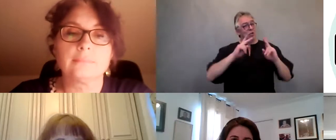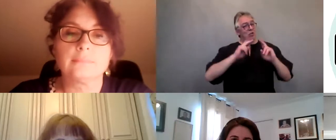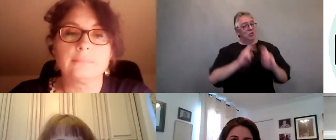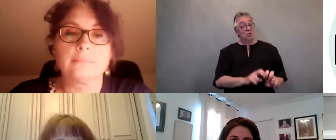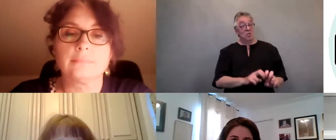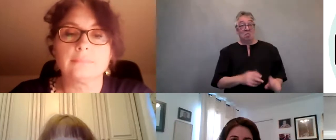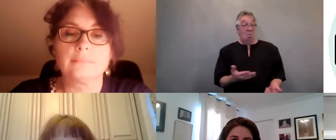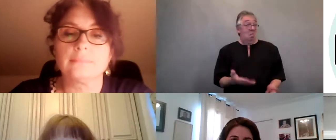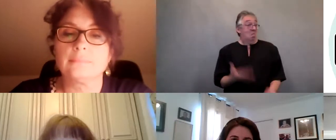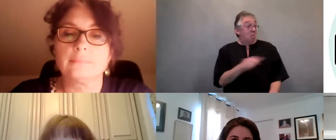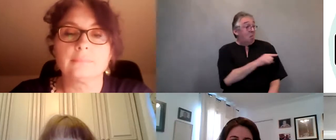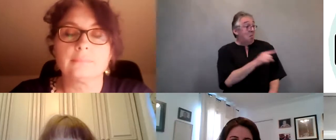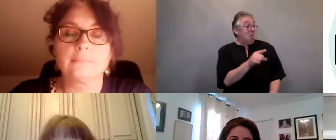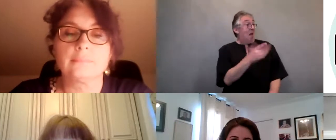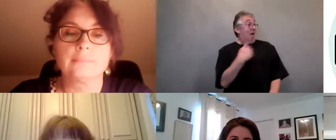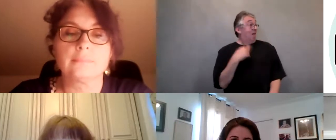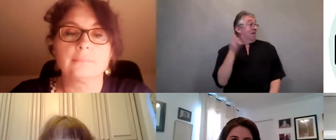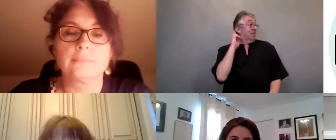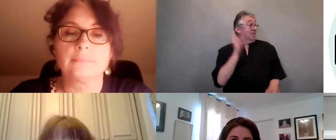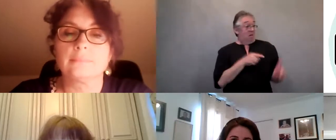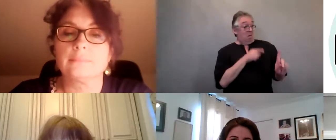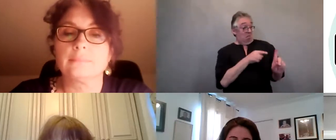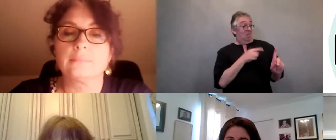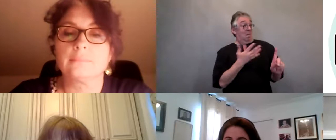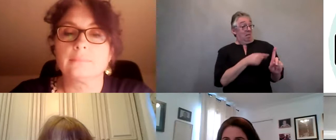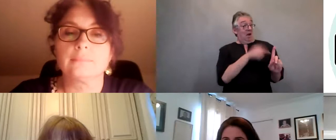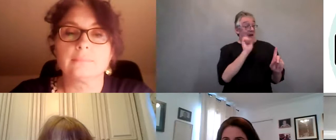action, so a little more rochg is